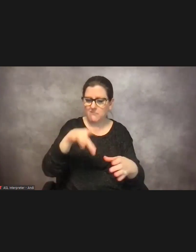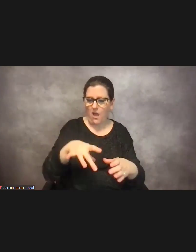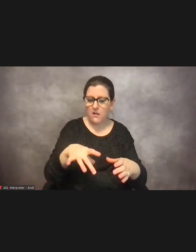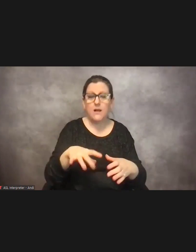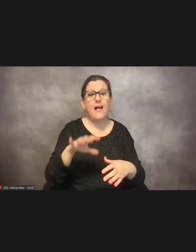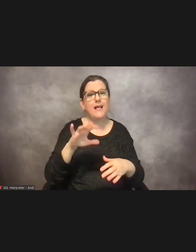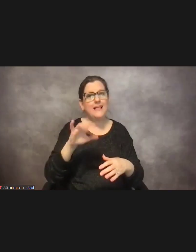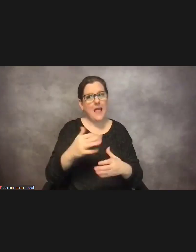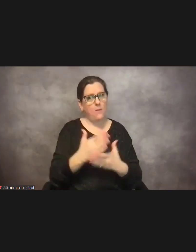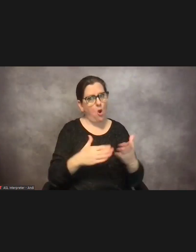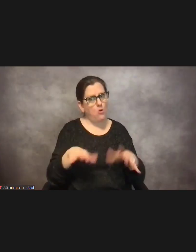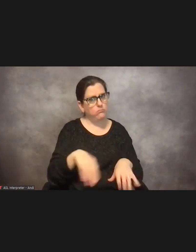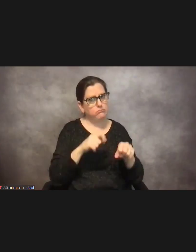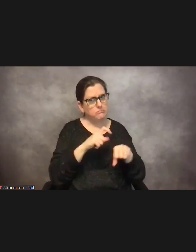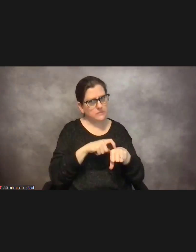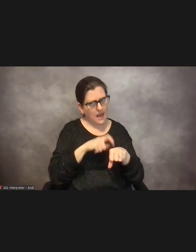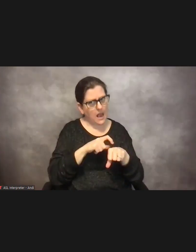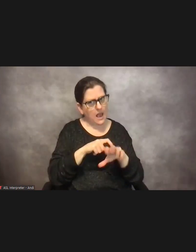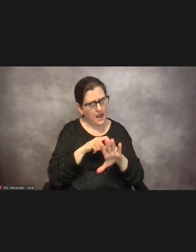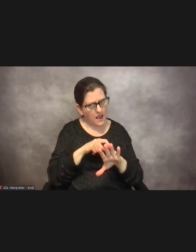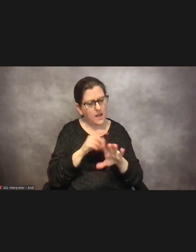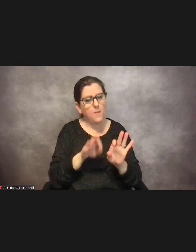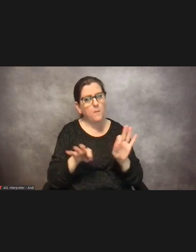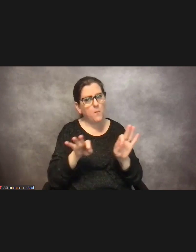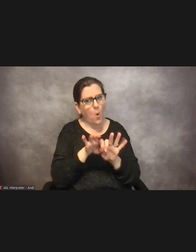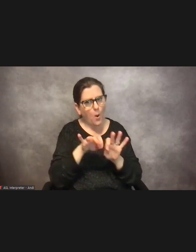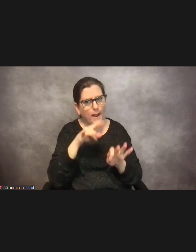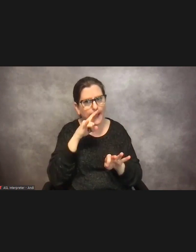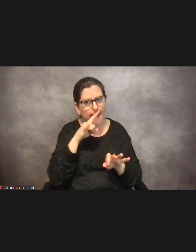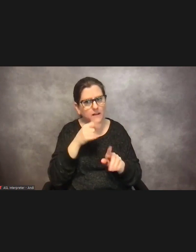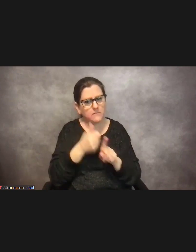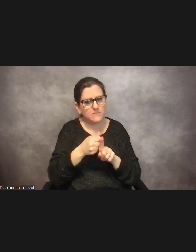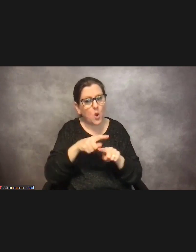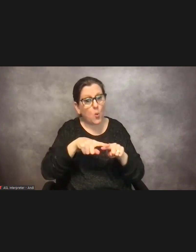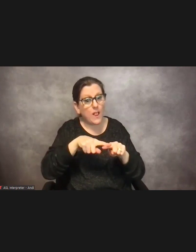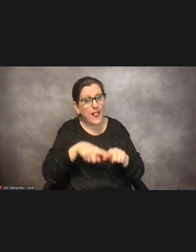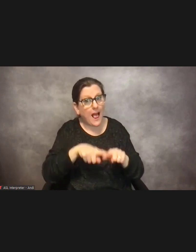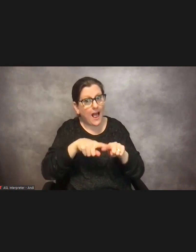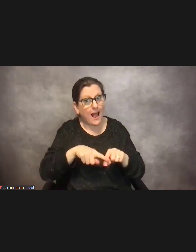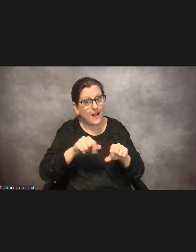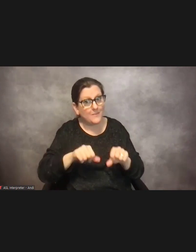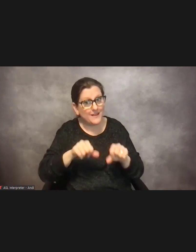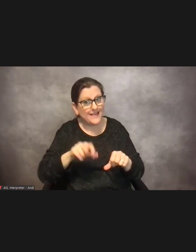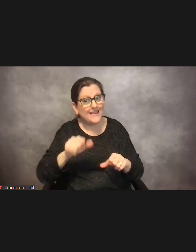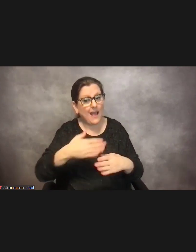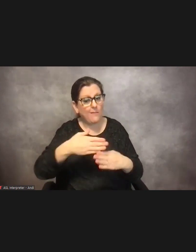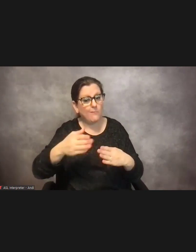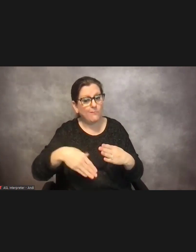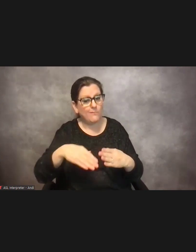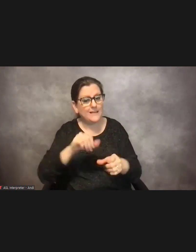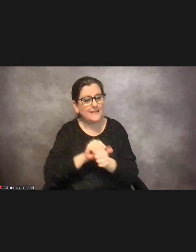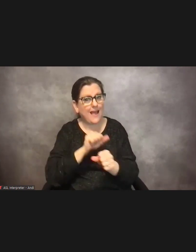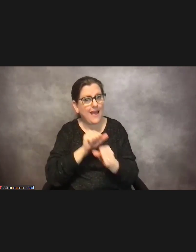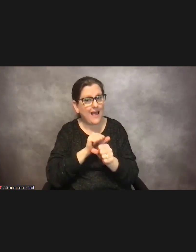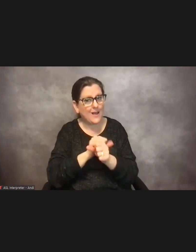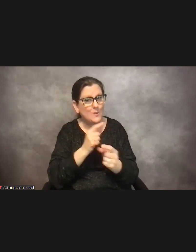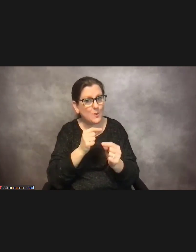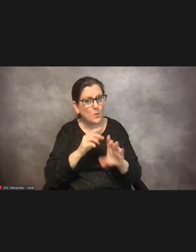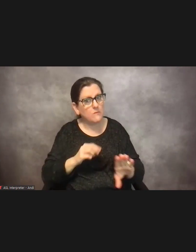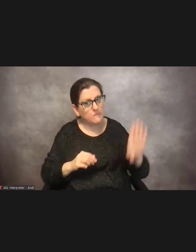This step can take some time, because we have to be sure that the child is able to reliably complete the screening task, but once the